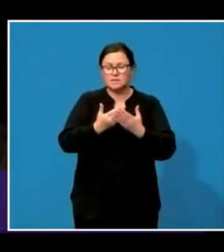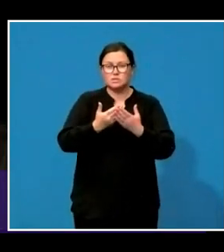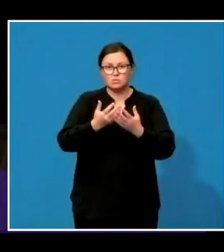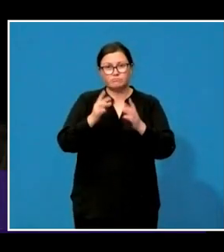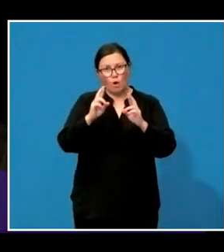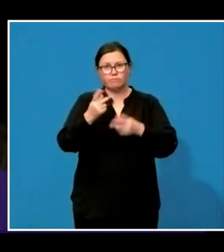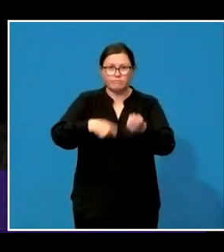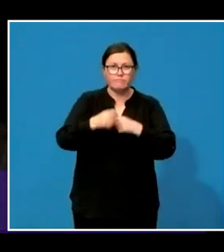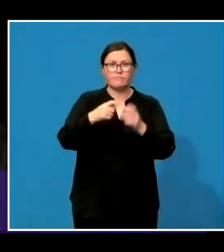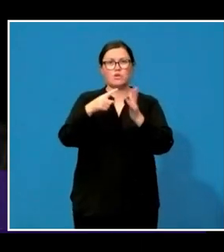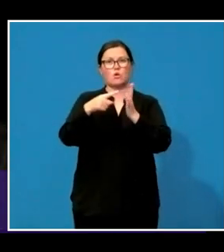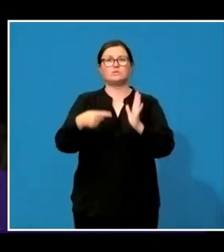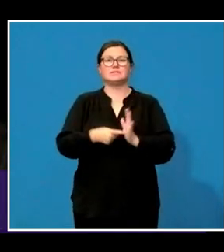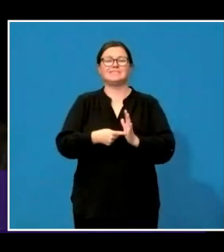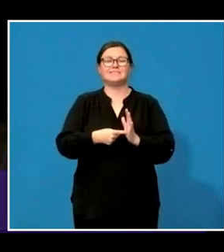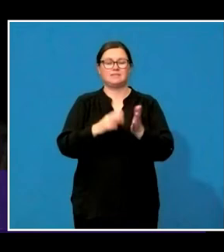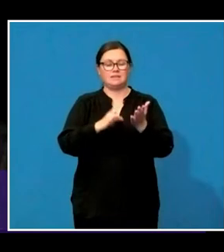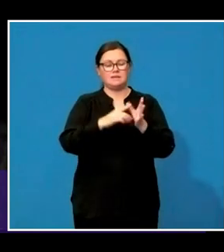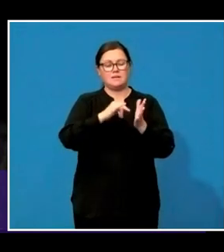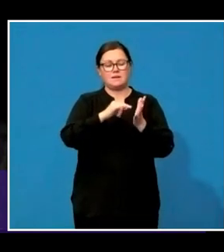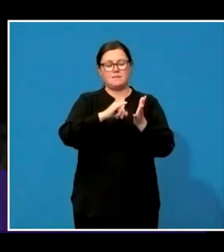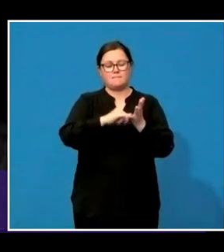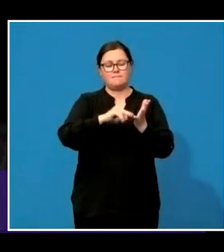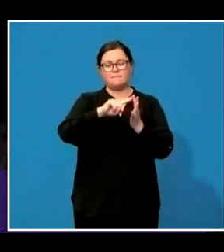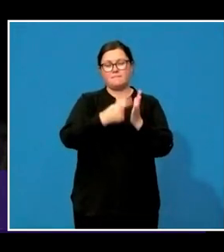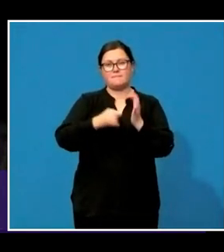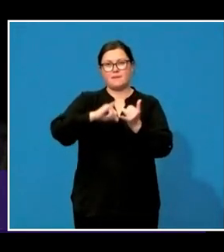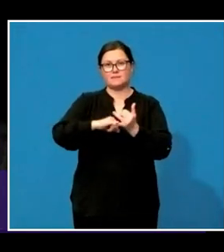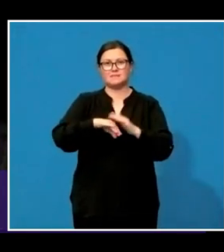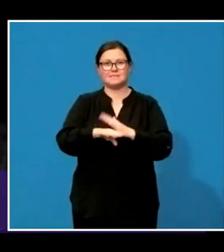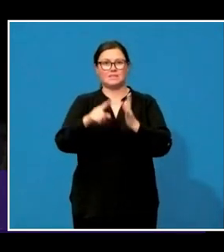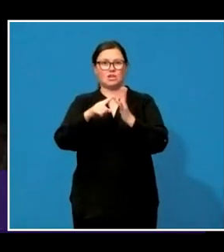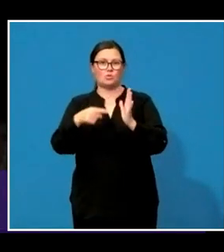Studying a Master's of Occupational Therapy and Bachelor of Health Science at Charles